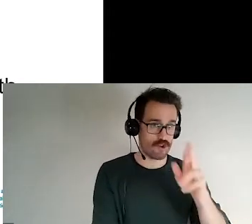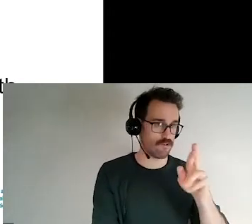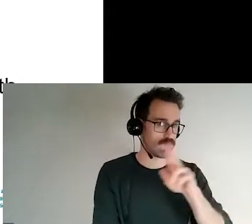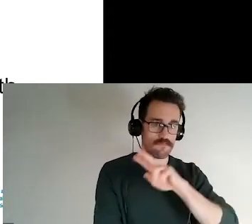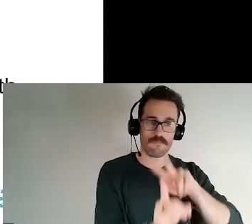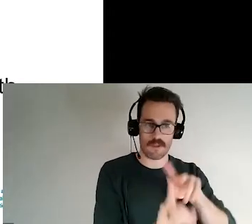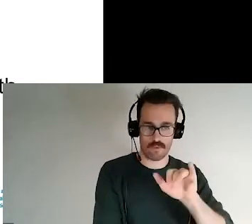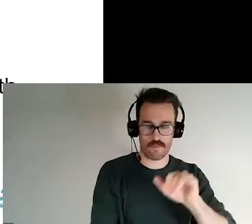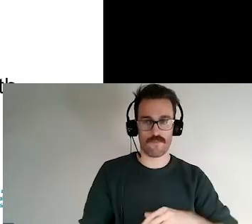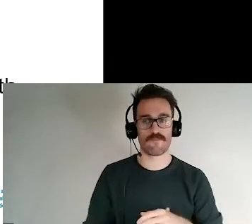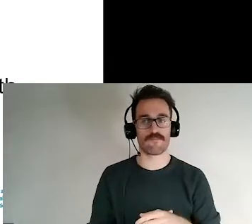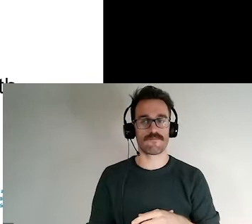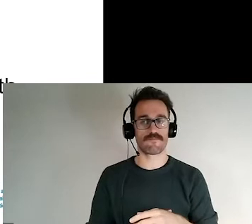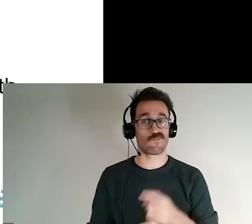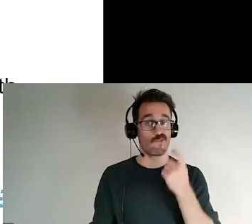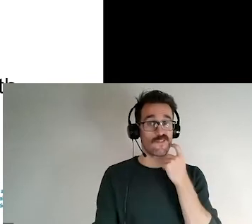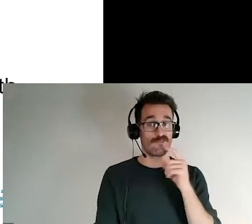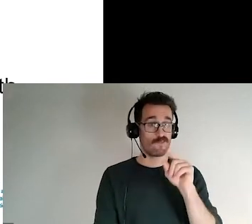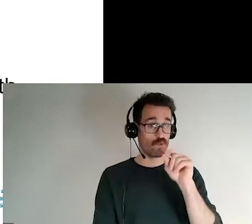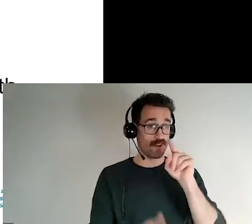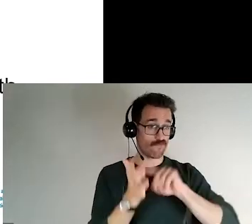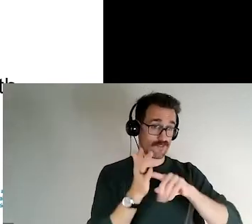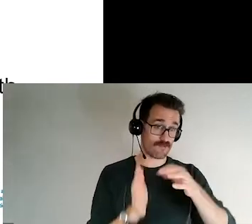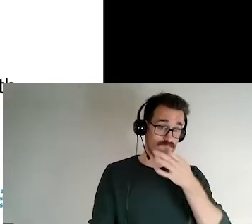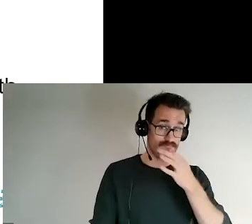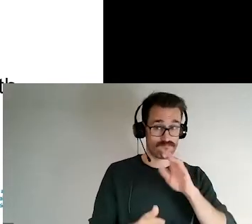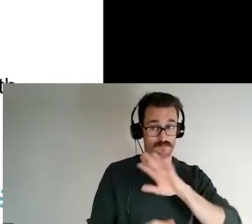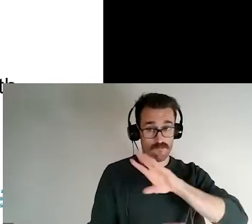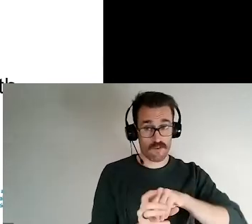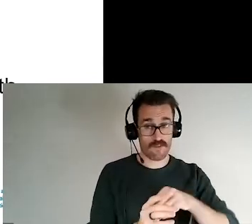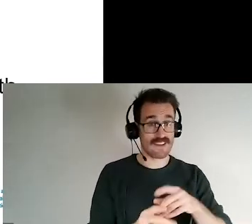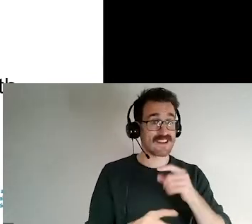12 of our partner representatives from different health charities provide their input. We've also